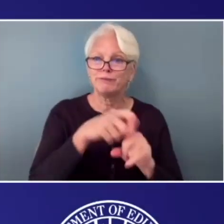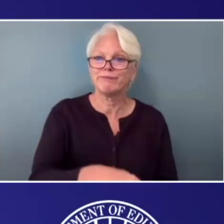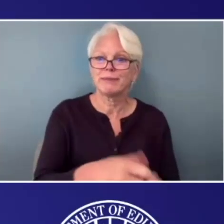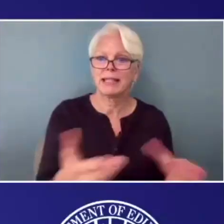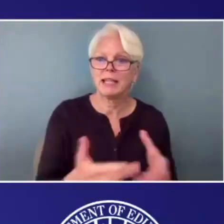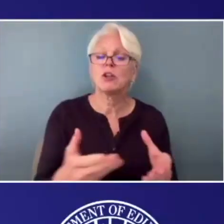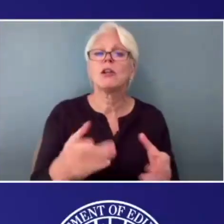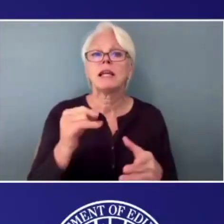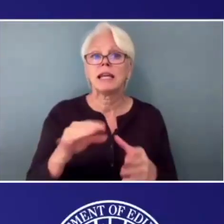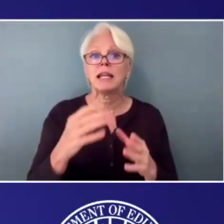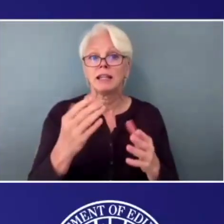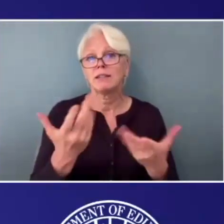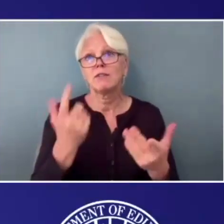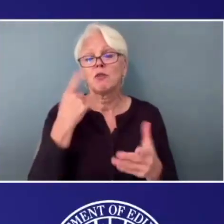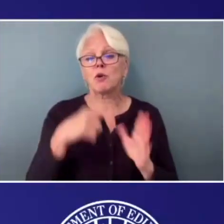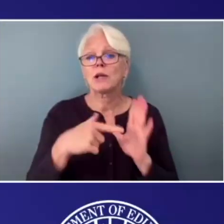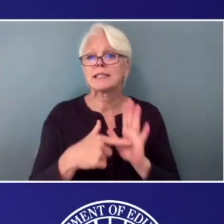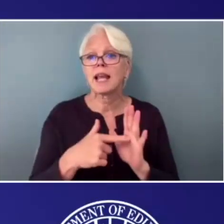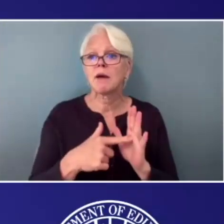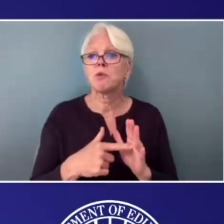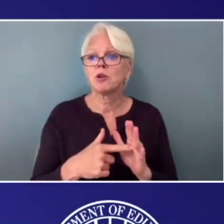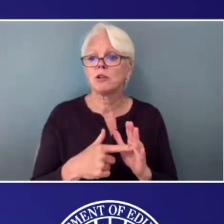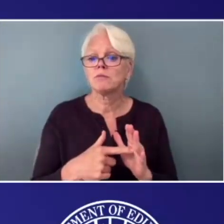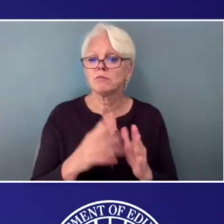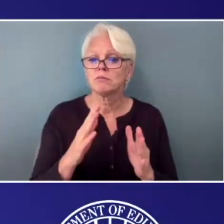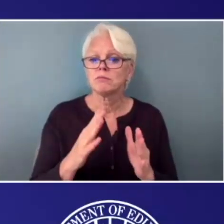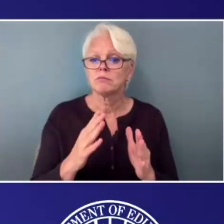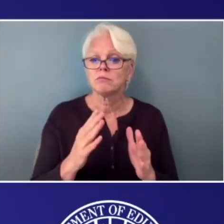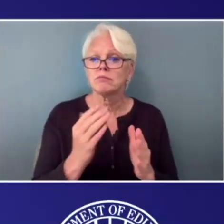for example, programs listed as graduate